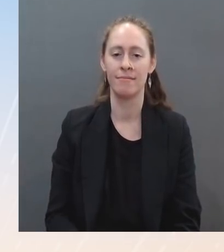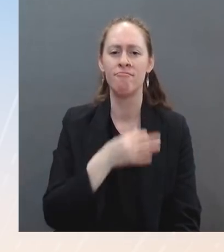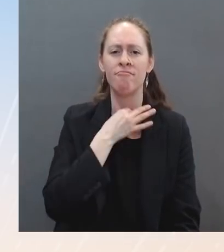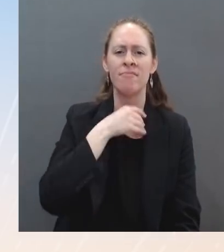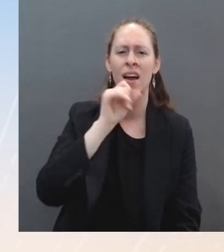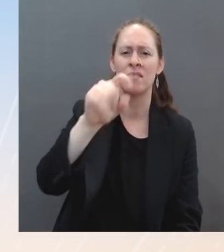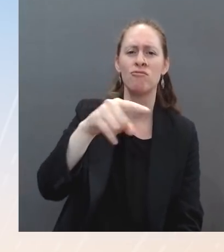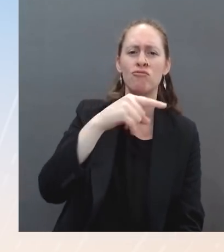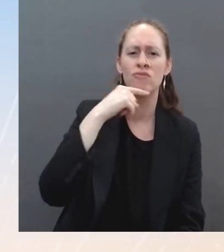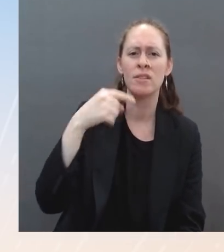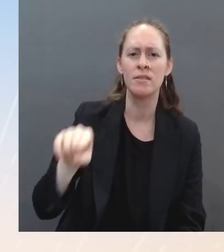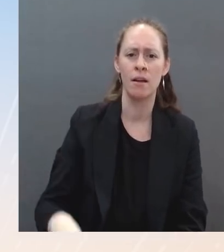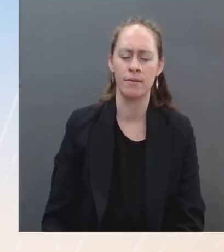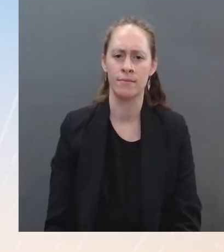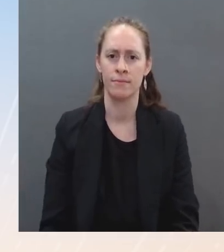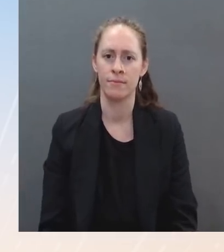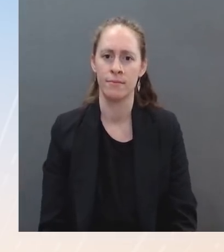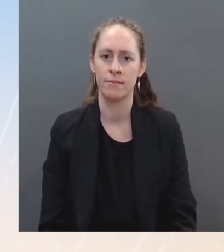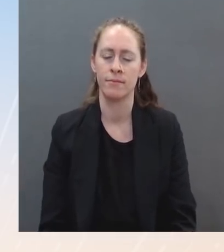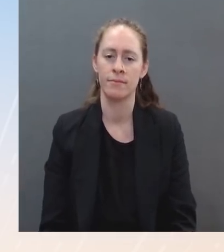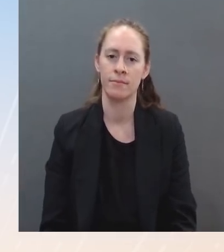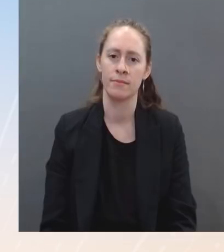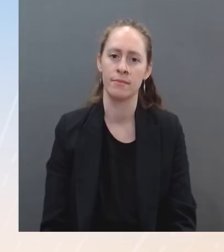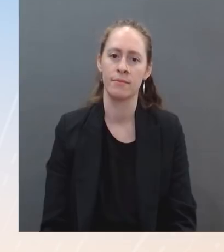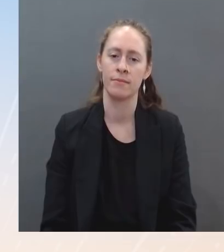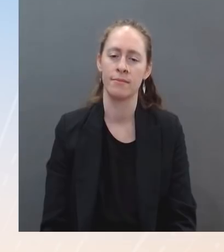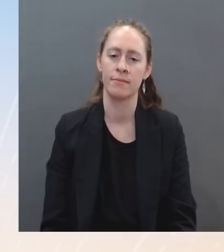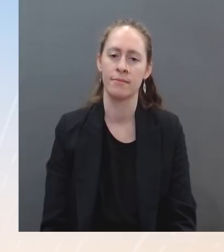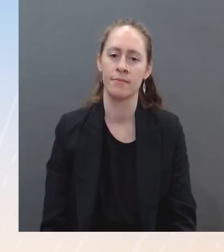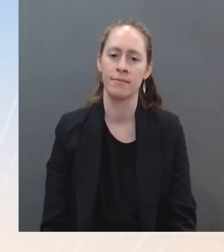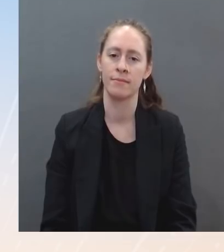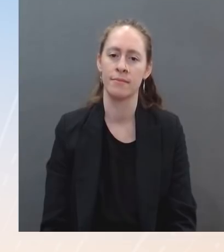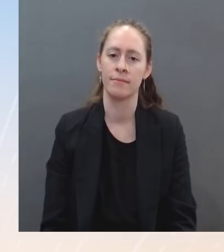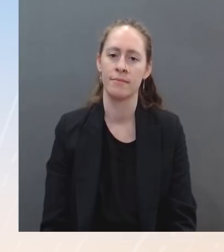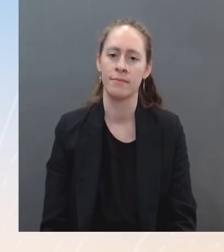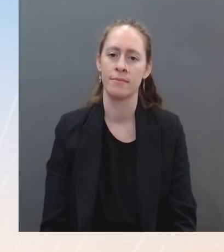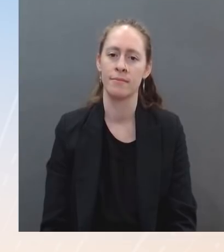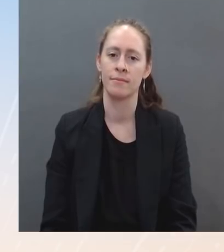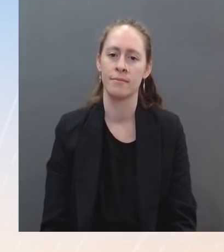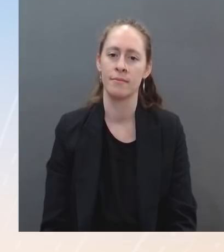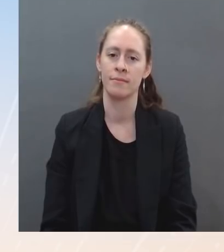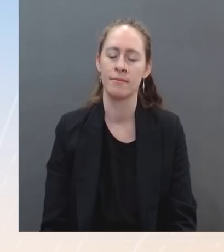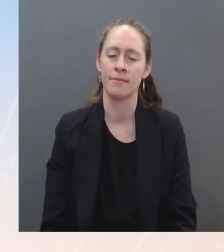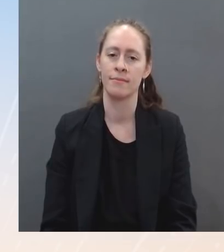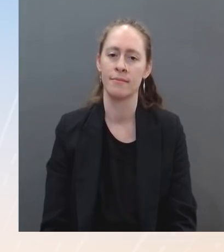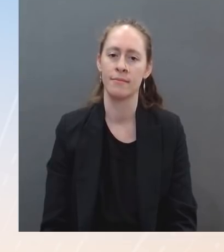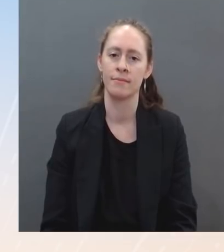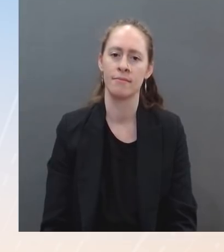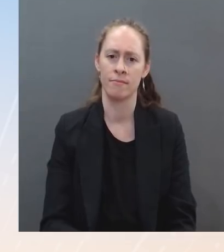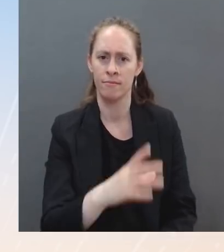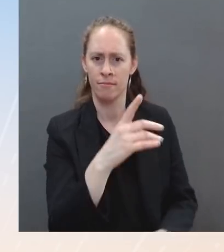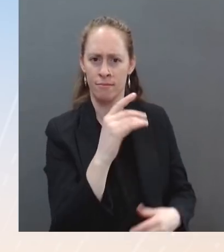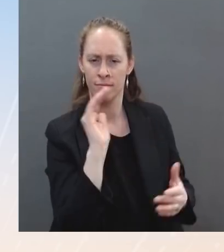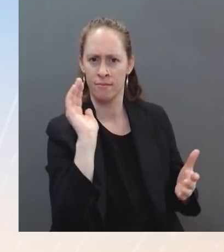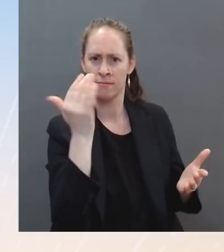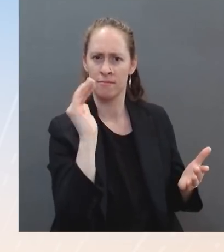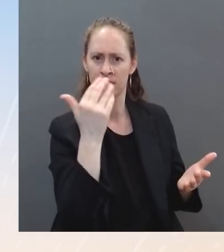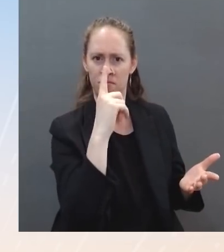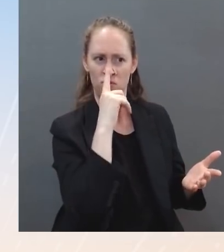that Putin has either fired some of his top officials or put some of them under house arrest? What evidence or information does the White House have?